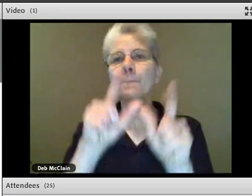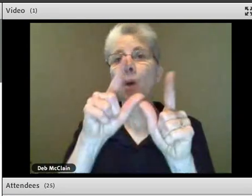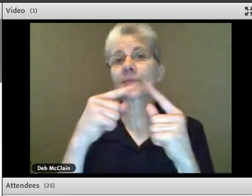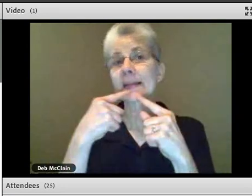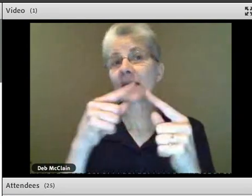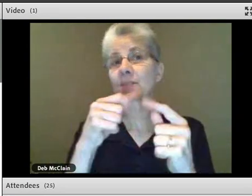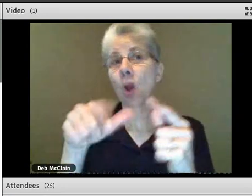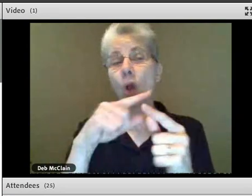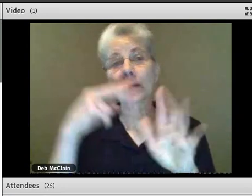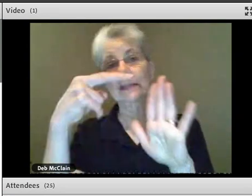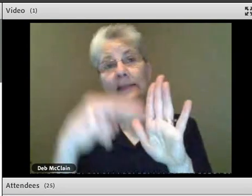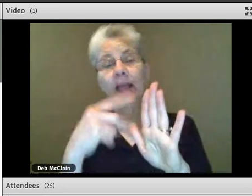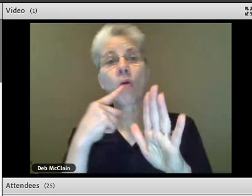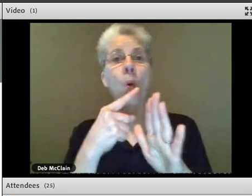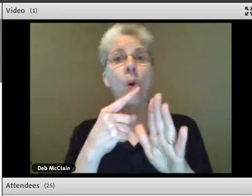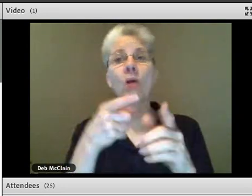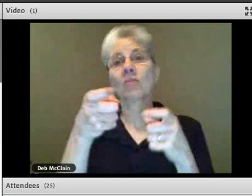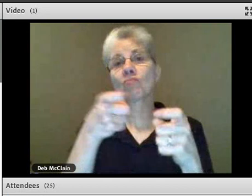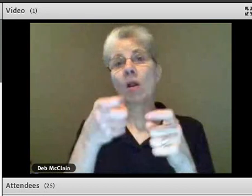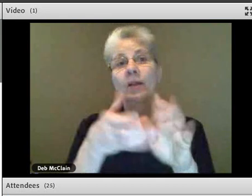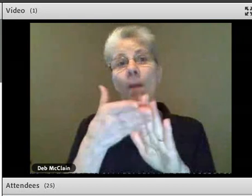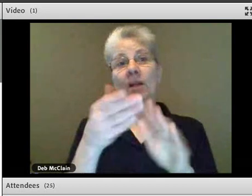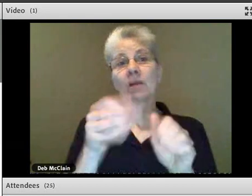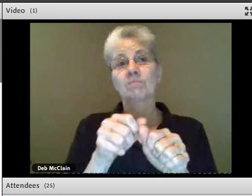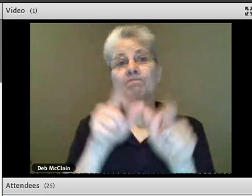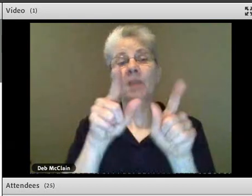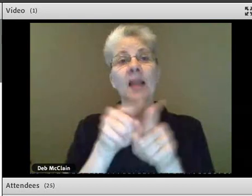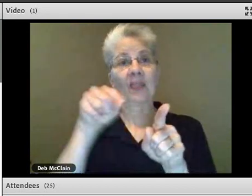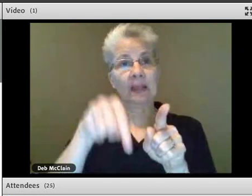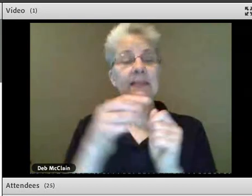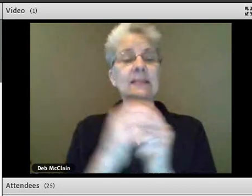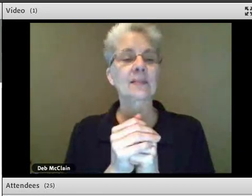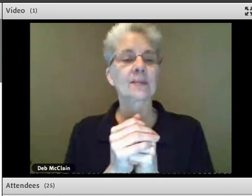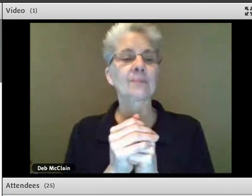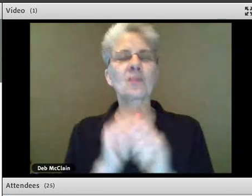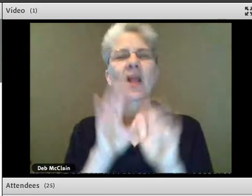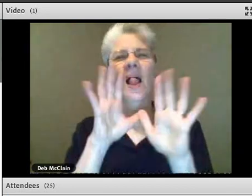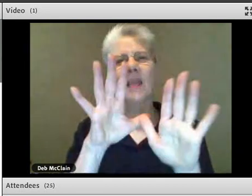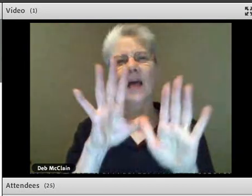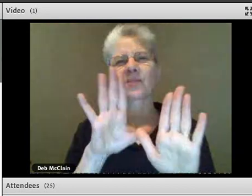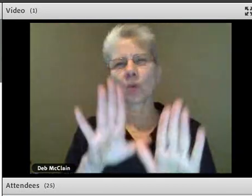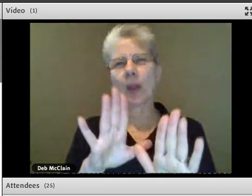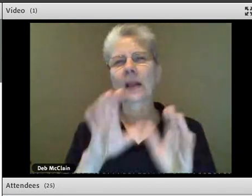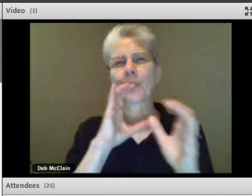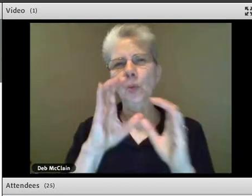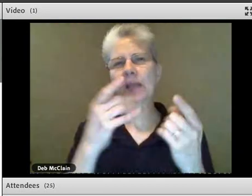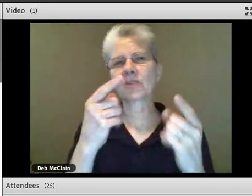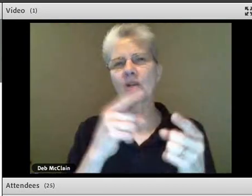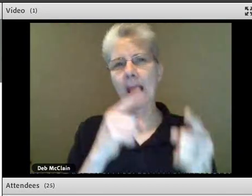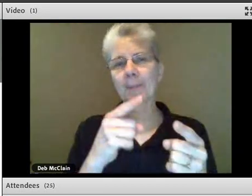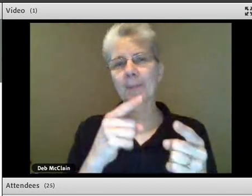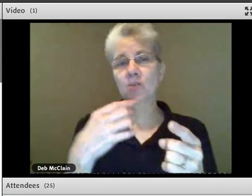or even running a webinar such as this. Lots of really great communication modules that are available in every single